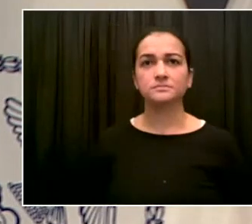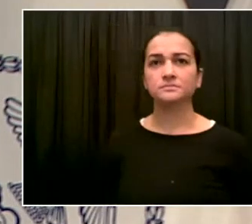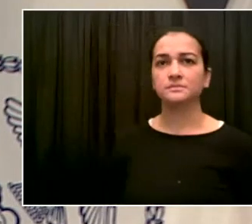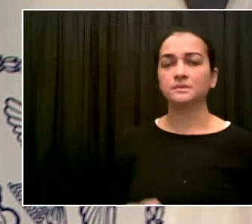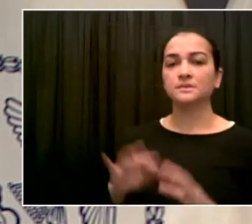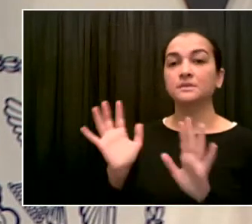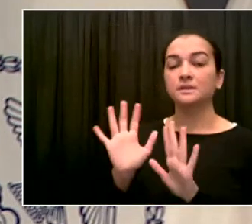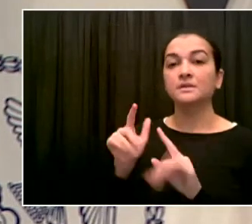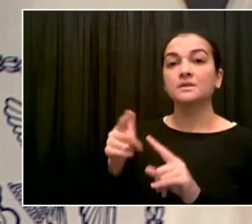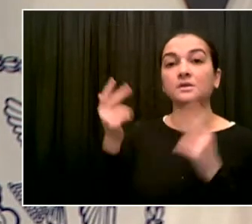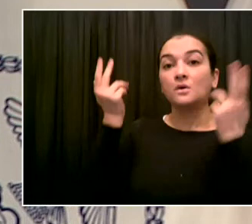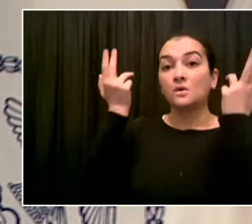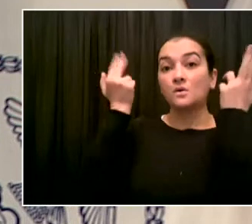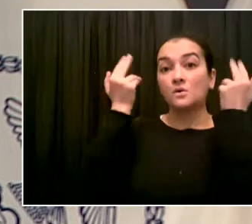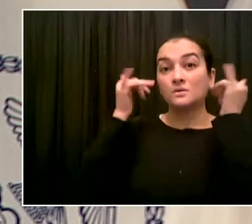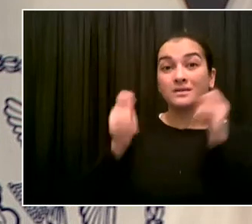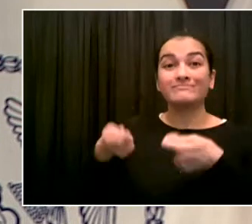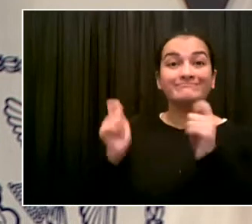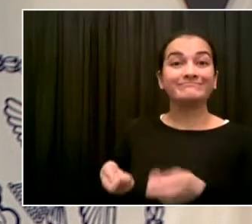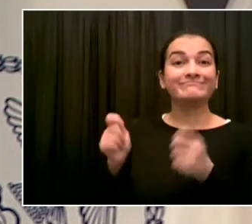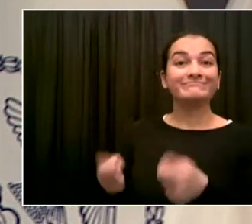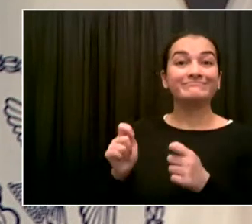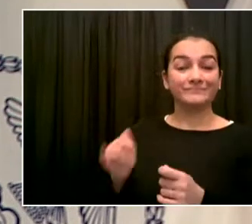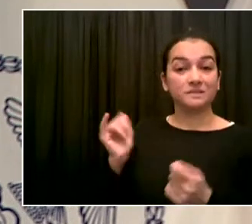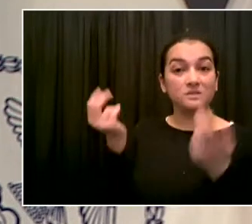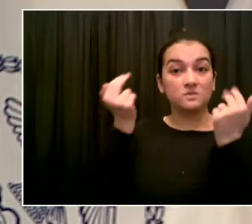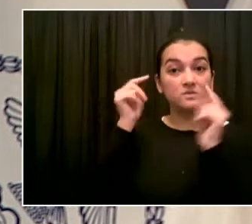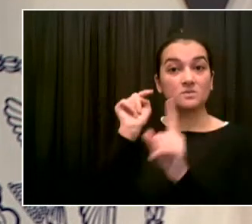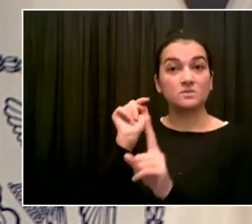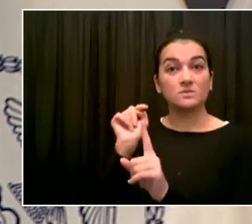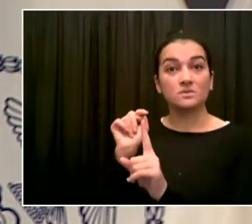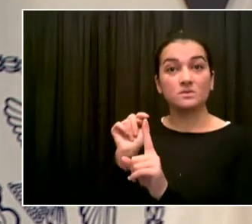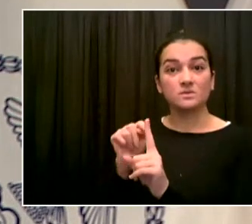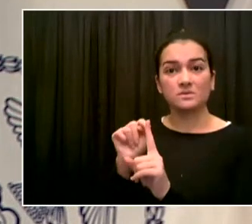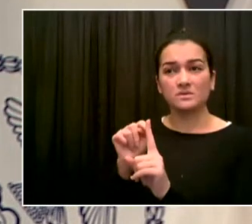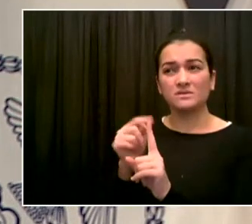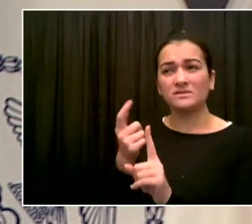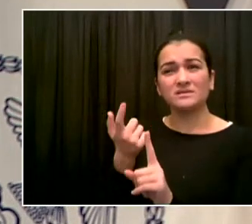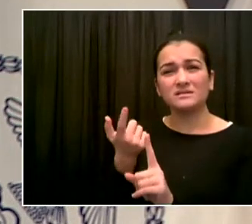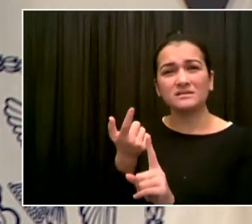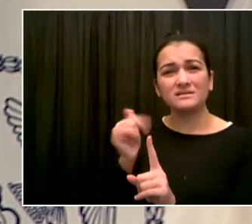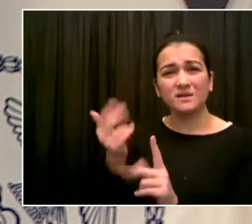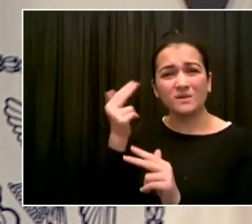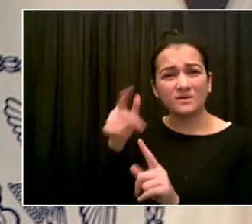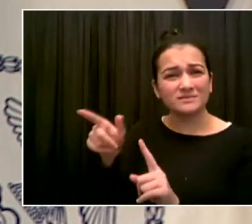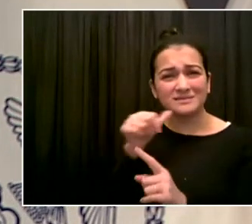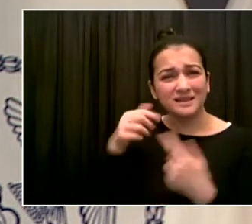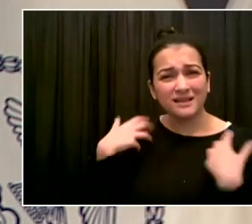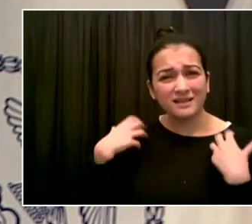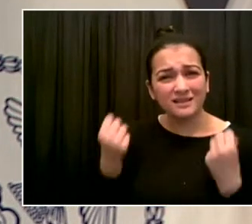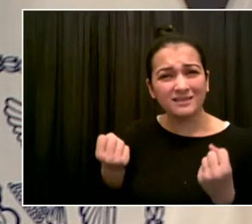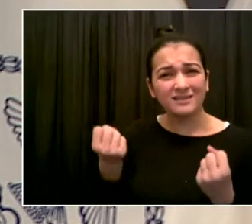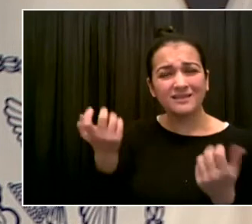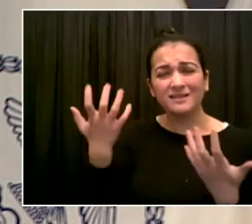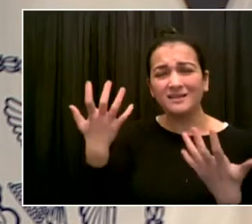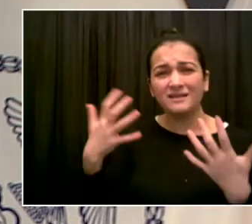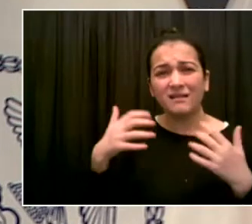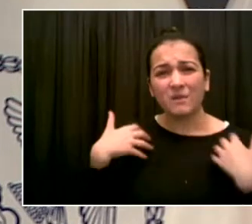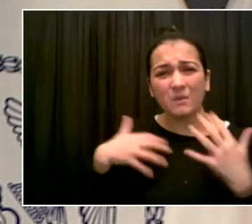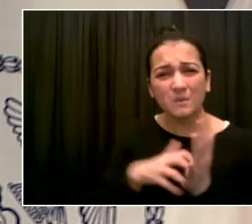TALKING TO THE CITY COUNCIL ABOUT AND IT S I SOMETHING I BELIEVE THAT HORSE CARRIAGES DO NOT MAKE SENSE, THEY ARE INHUMANE. T IIS